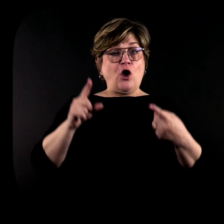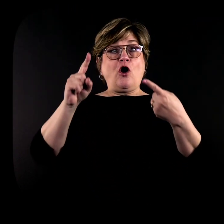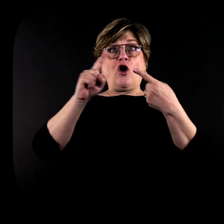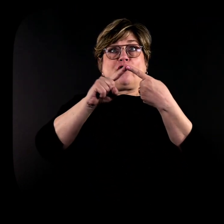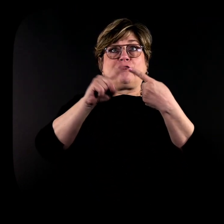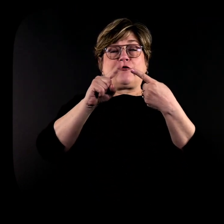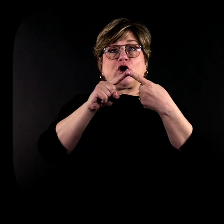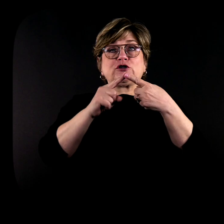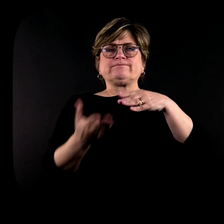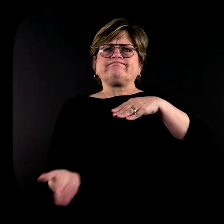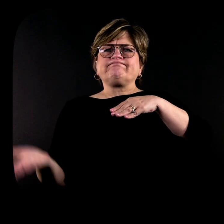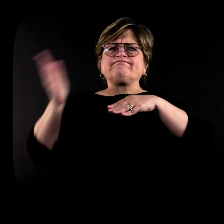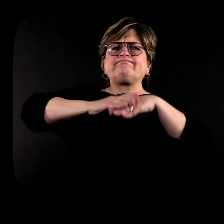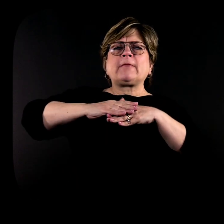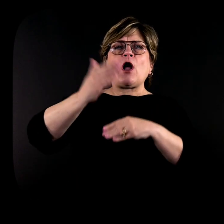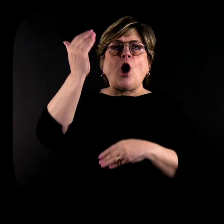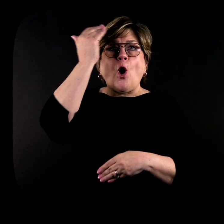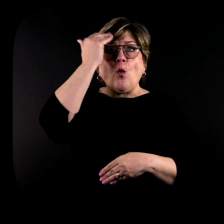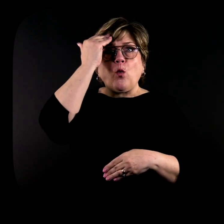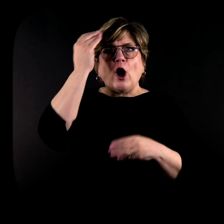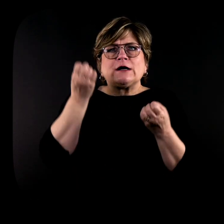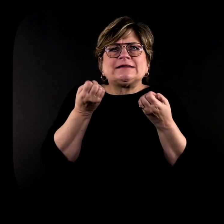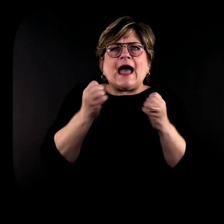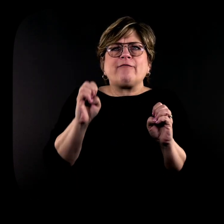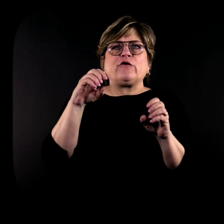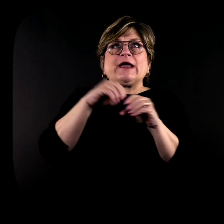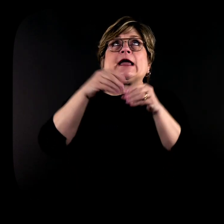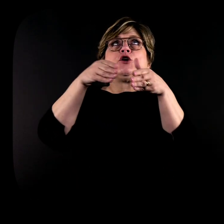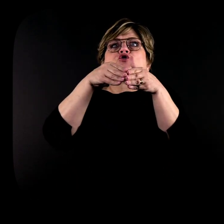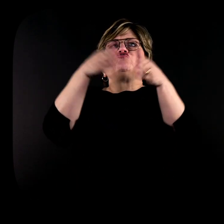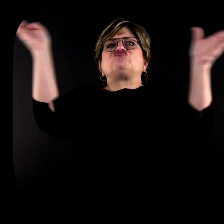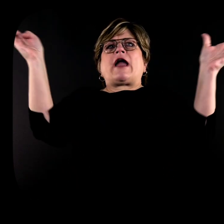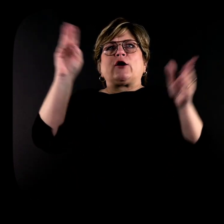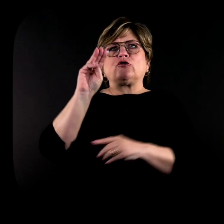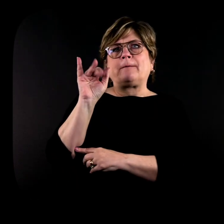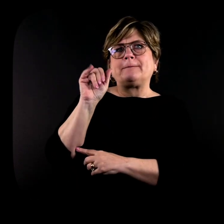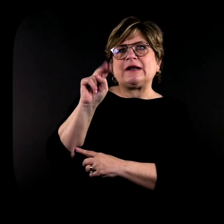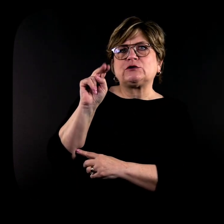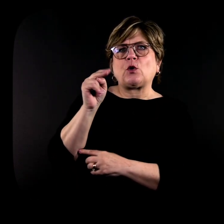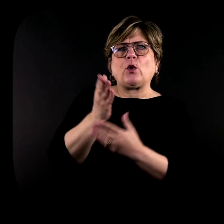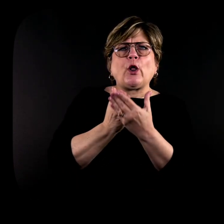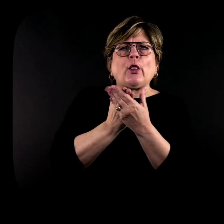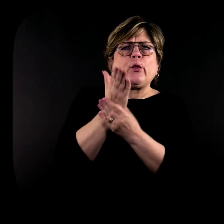1. Increase awareness efforts in Greater Minnesota through local